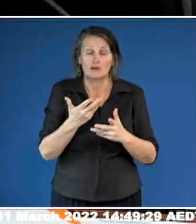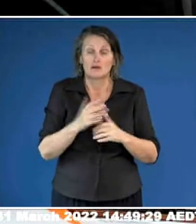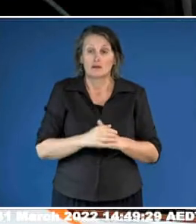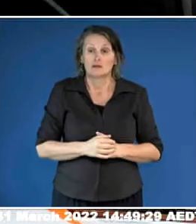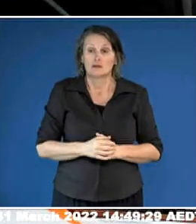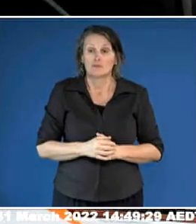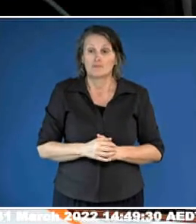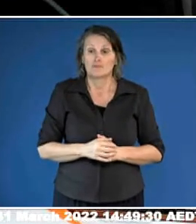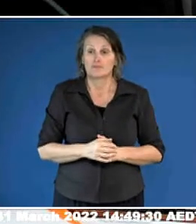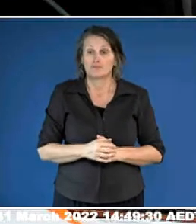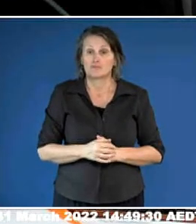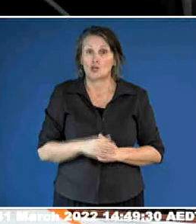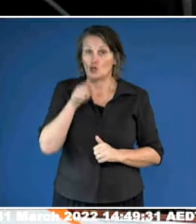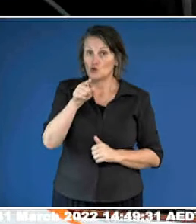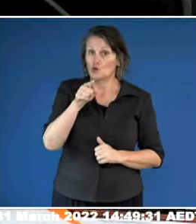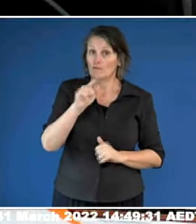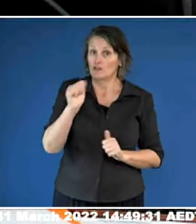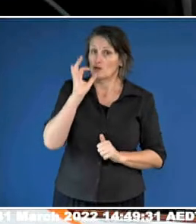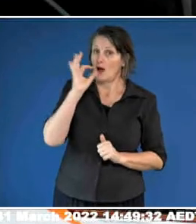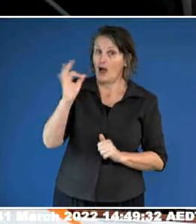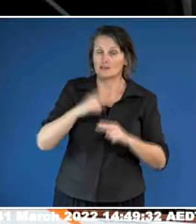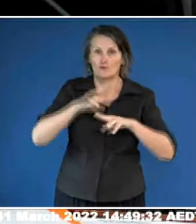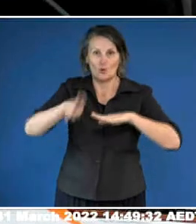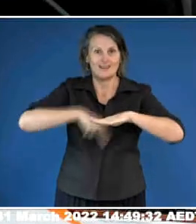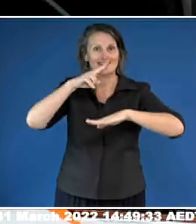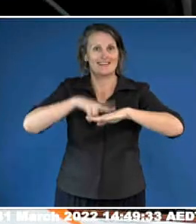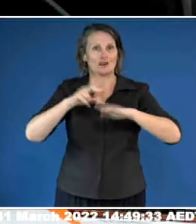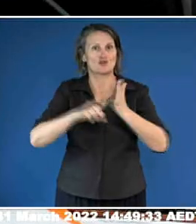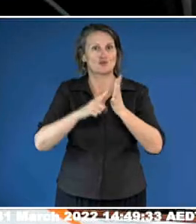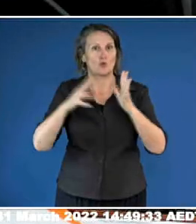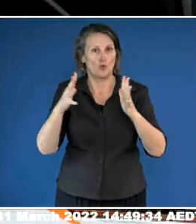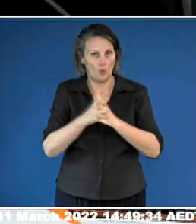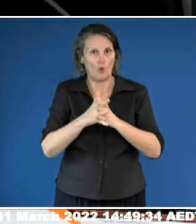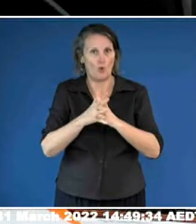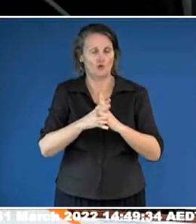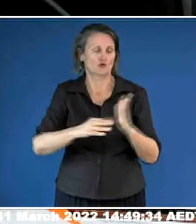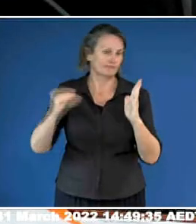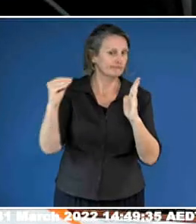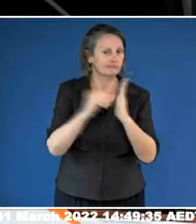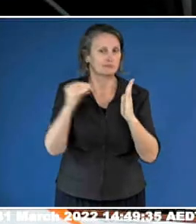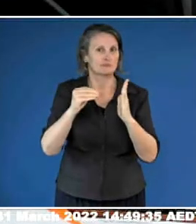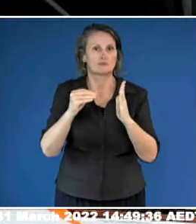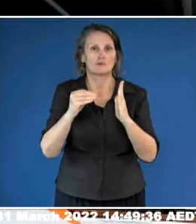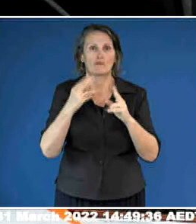You've called for the development of national legislation on gendered-based violence against women. So, Carolyn, can I ask you about that.